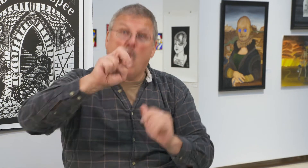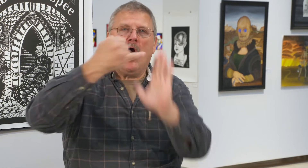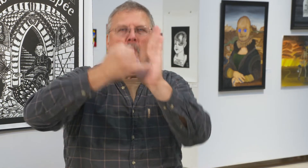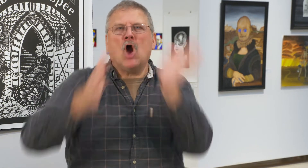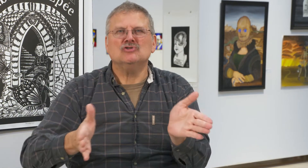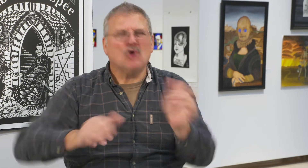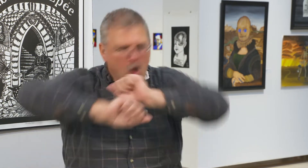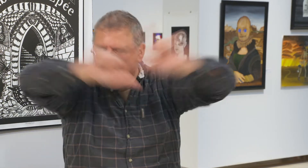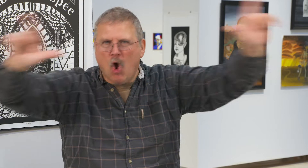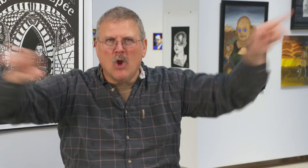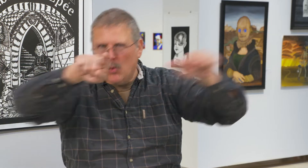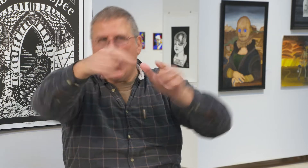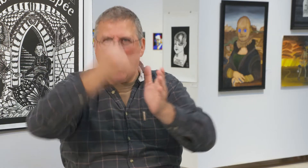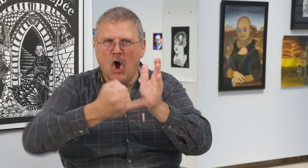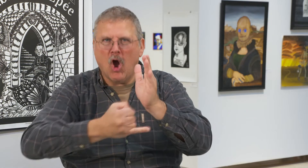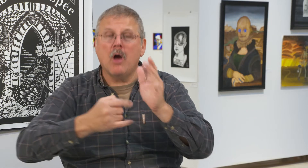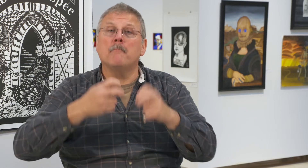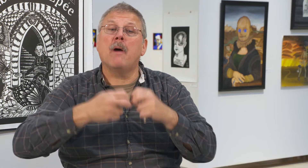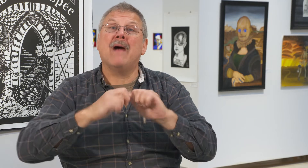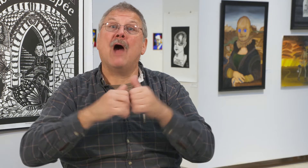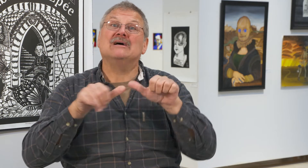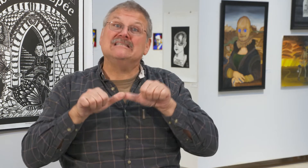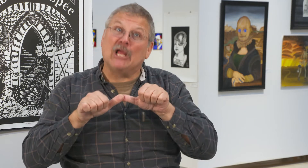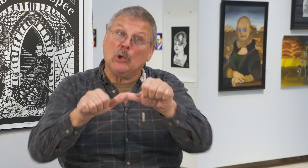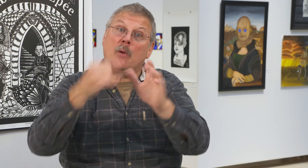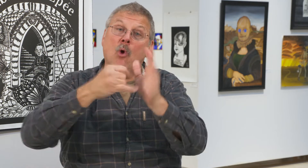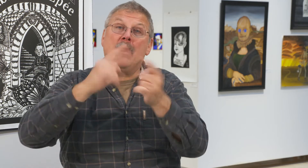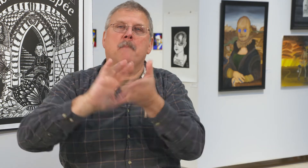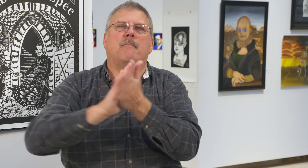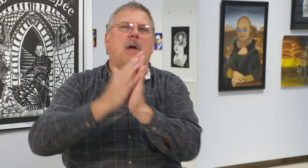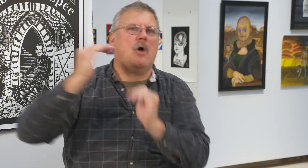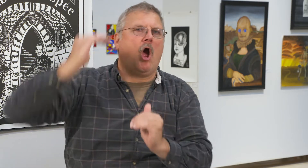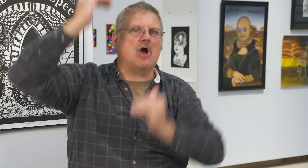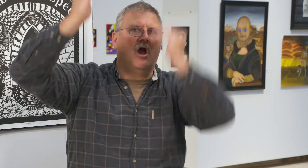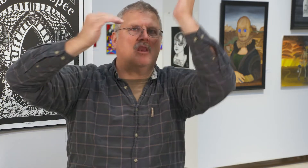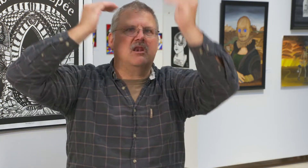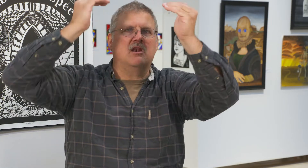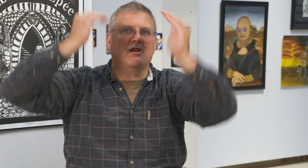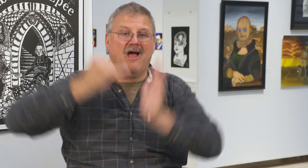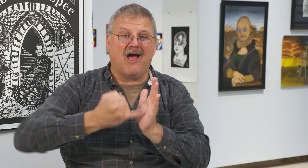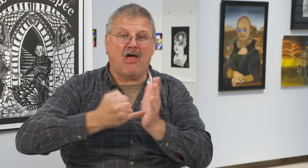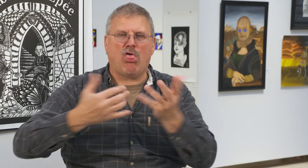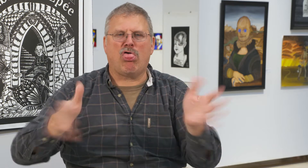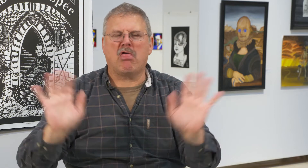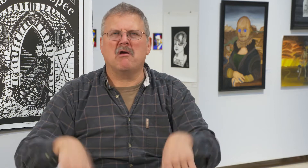"Everyone is born an artist. The problem is how to remain an artist once we grow up."